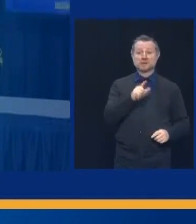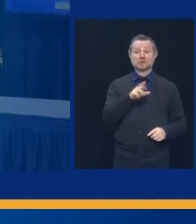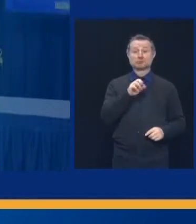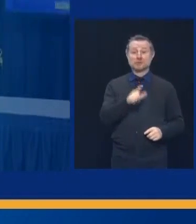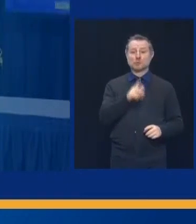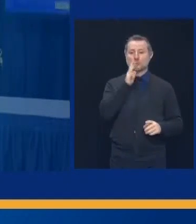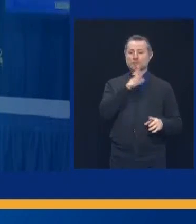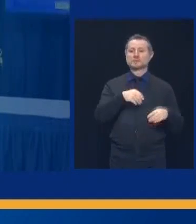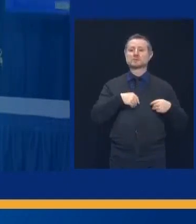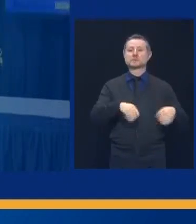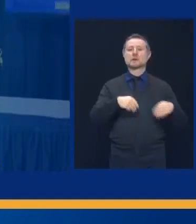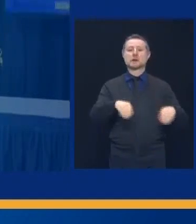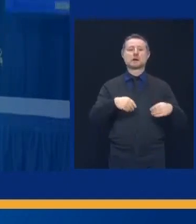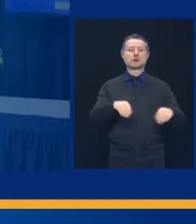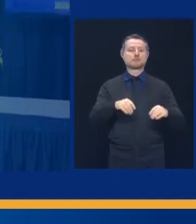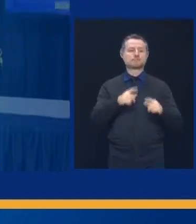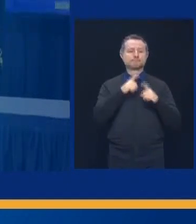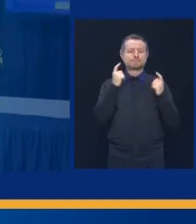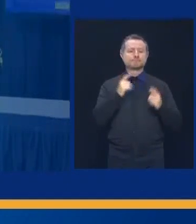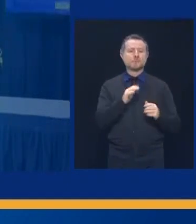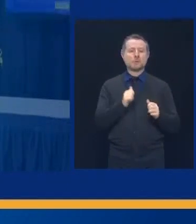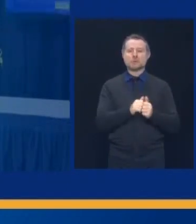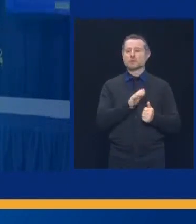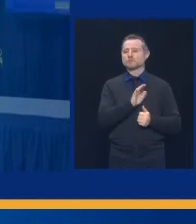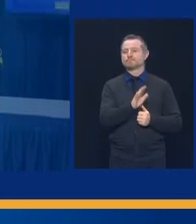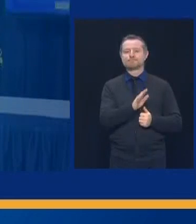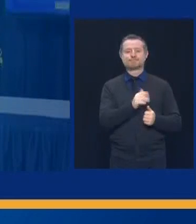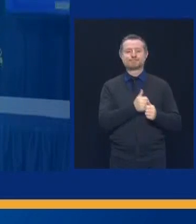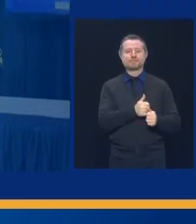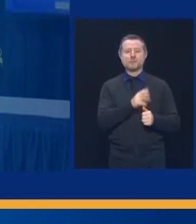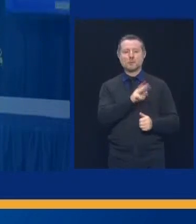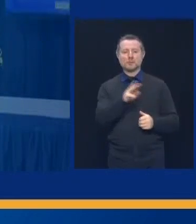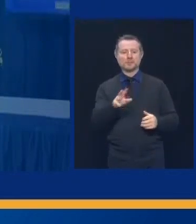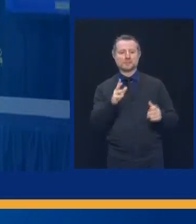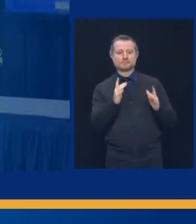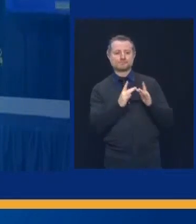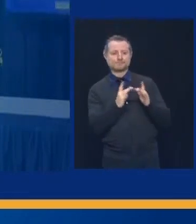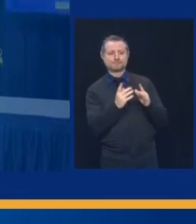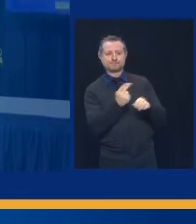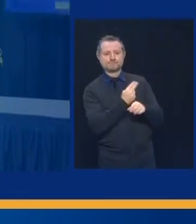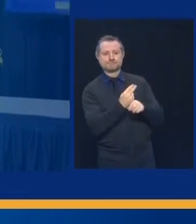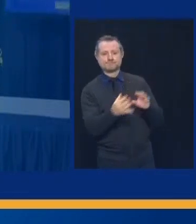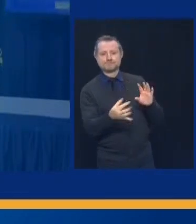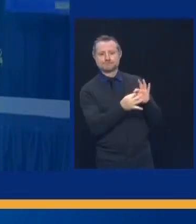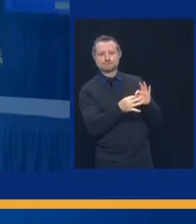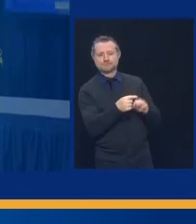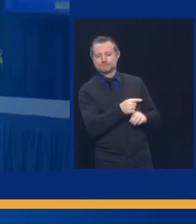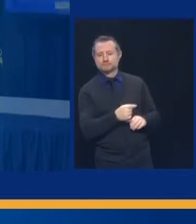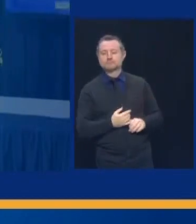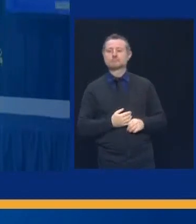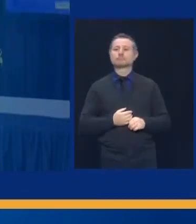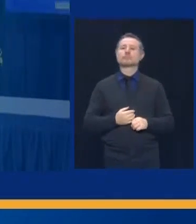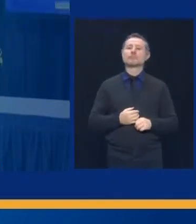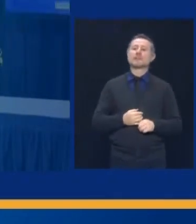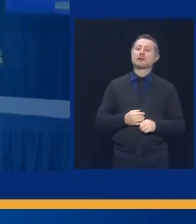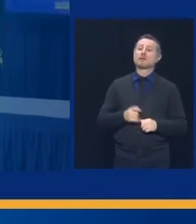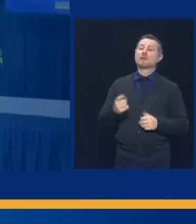TOP DESIGNERS, THE TOP DESIGNERS ARE GOINGi5 REAL-REAL IS GOING TO MAKE THEM